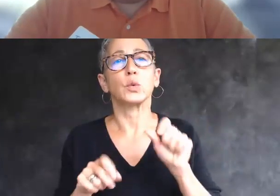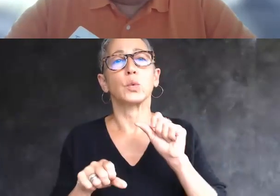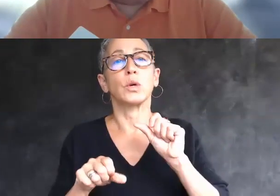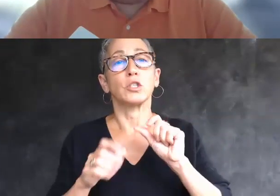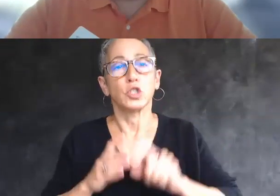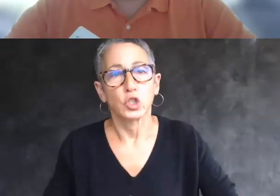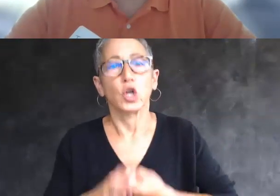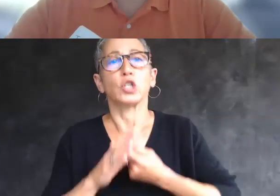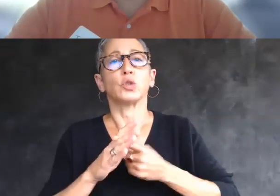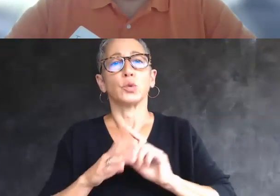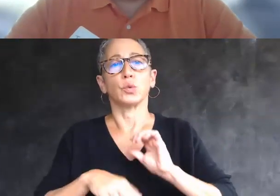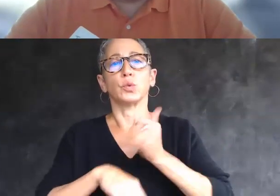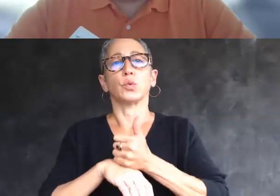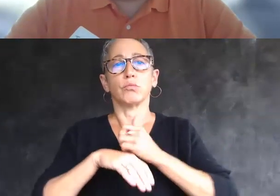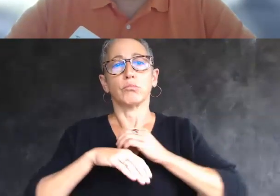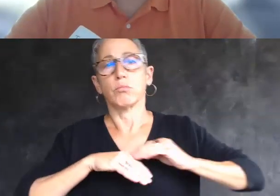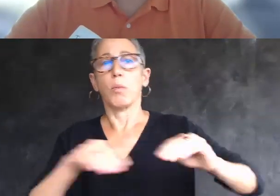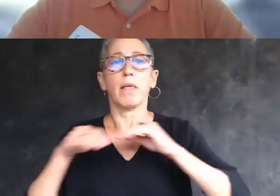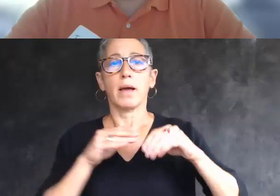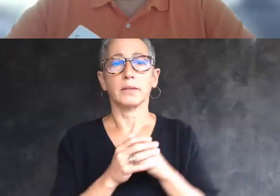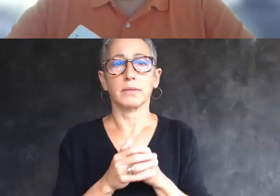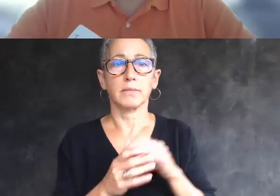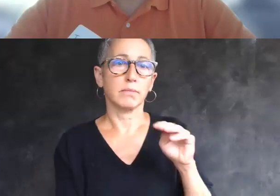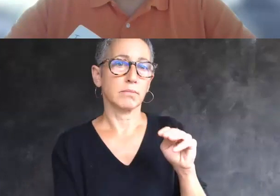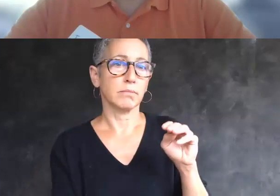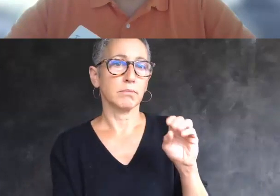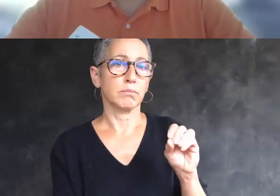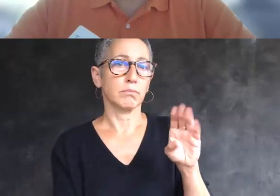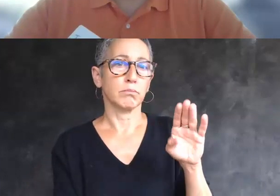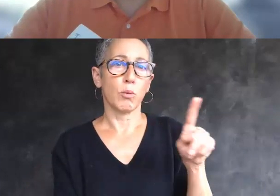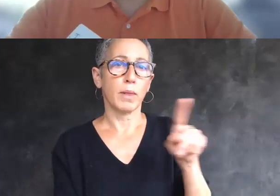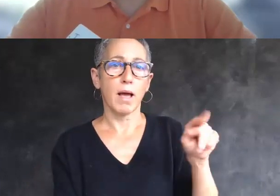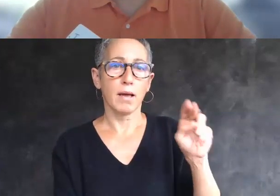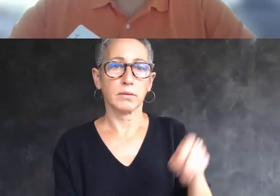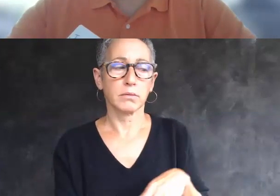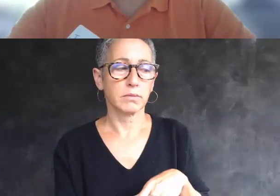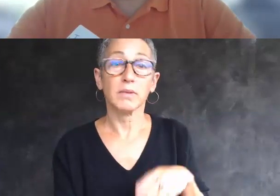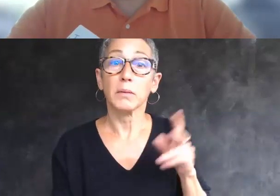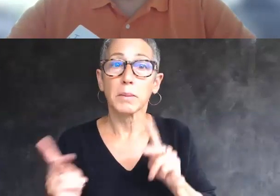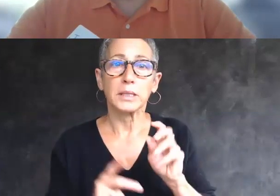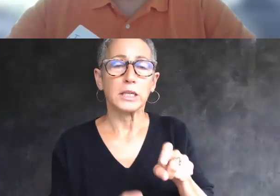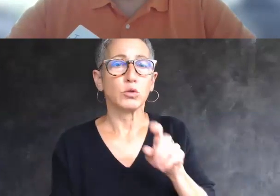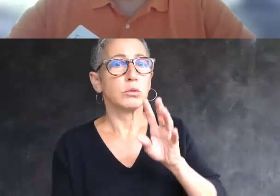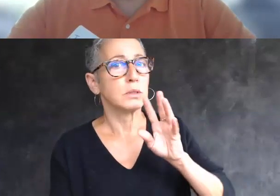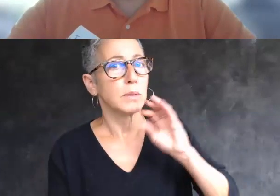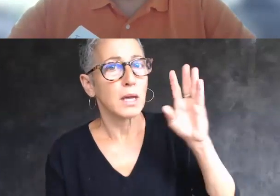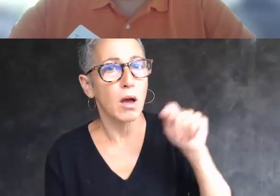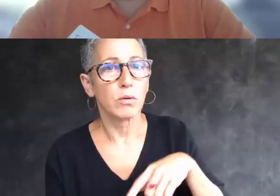Sometimes you'll be amazed how by mobilizing your voice and and, and politicians being receptive to certain issues